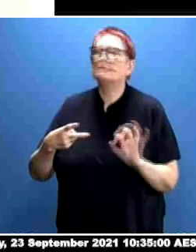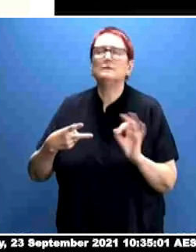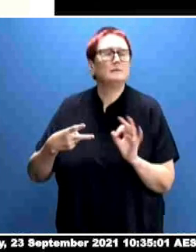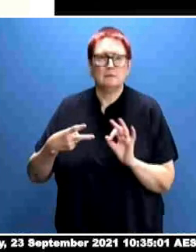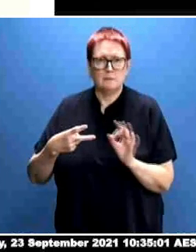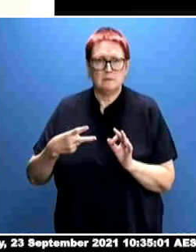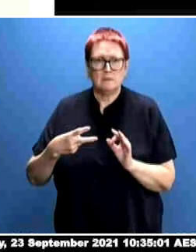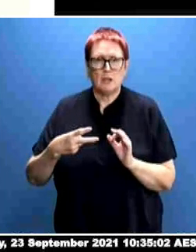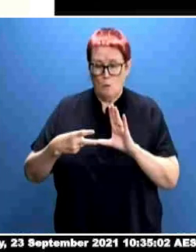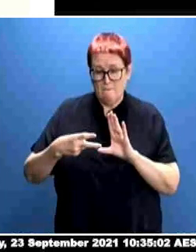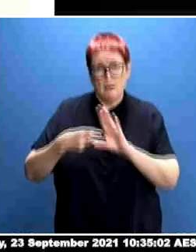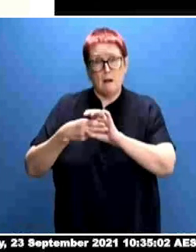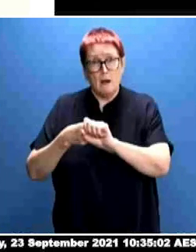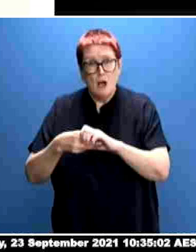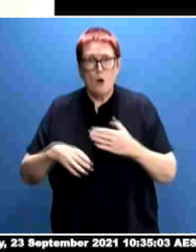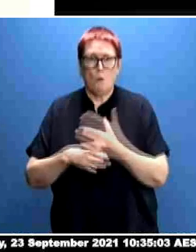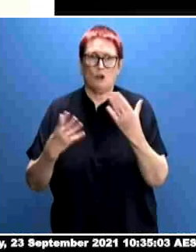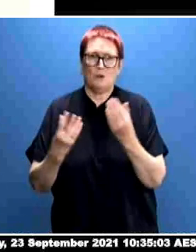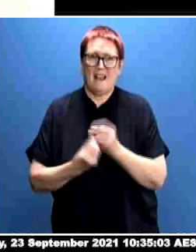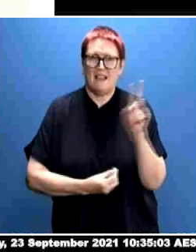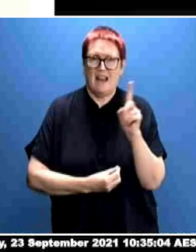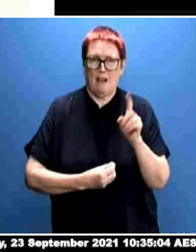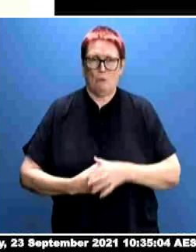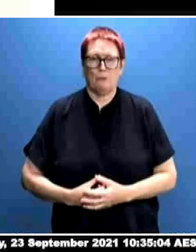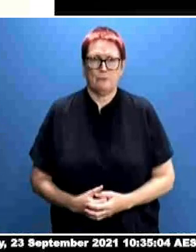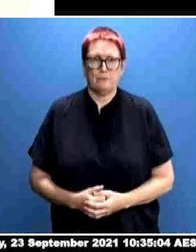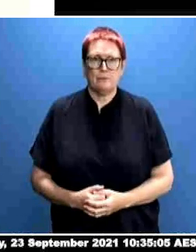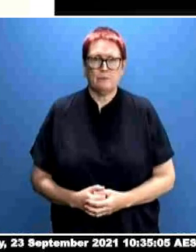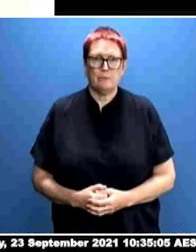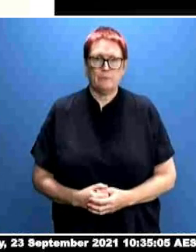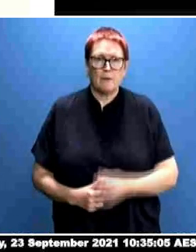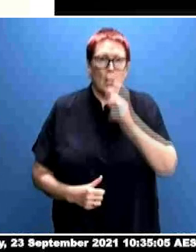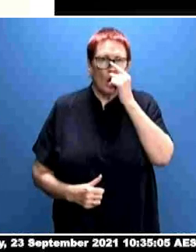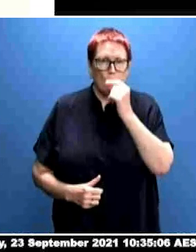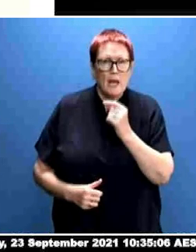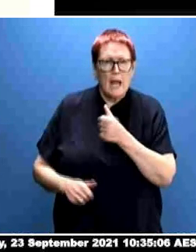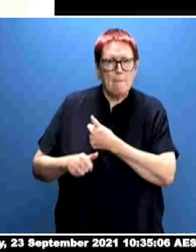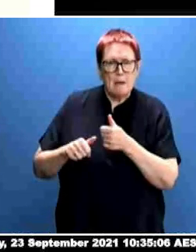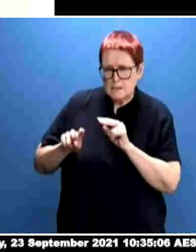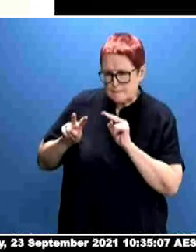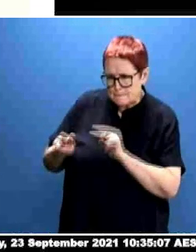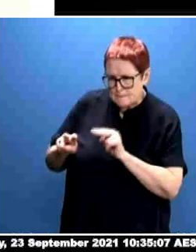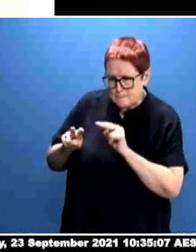an outcomes measure that was captured under this Welltree Model so that we can best monitor progress of children in our service.